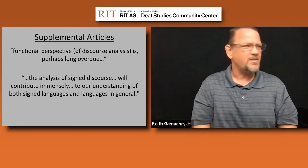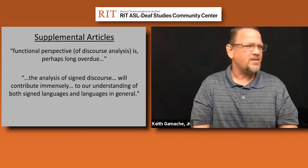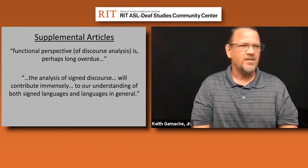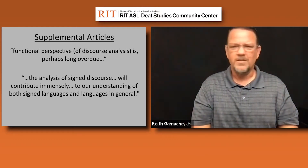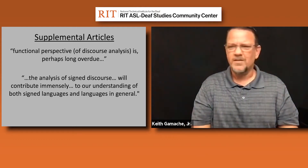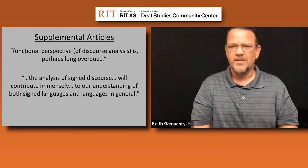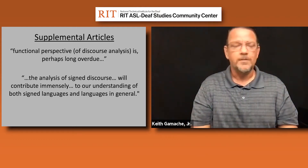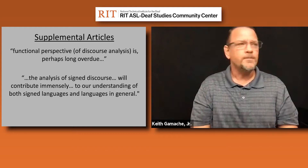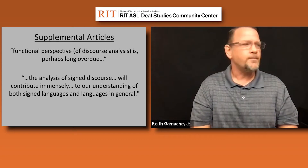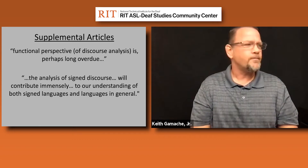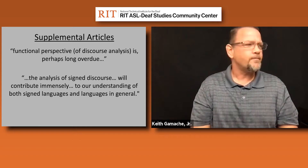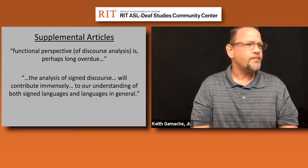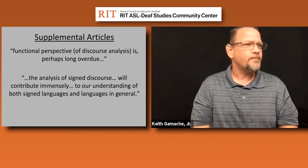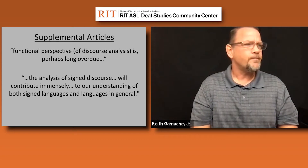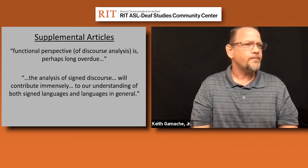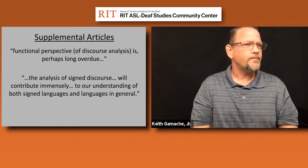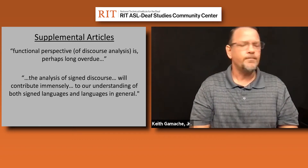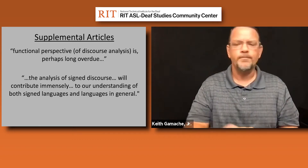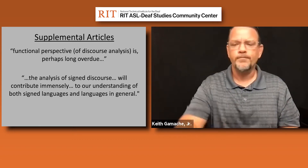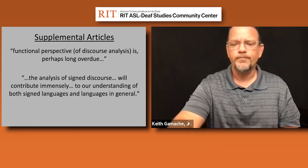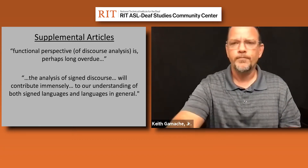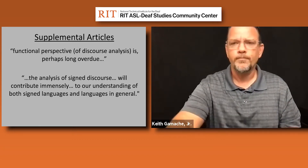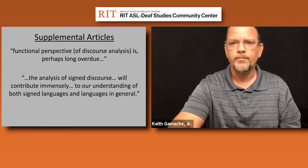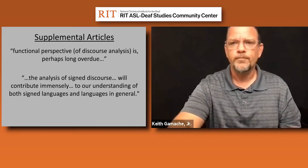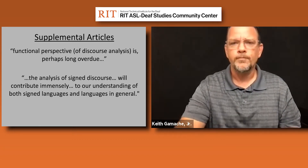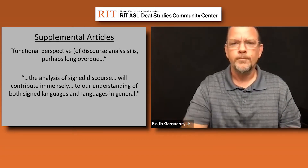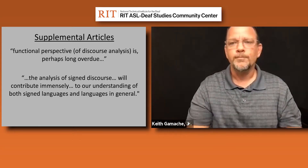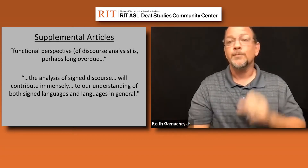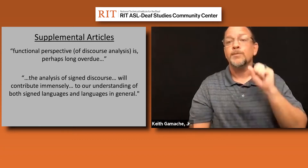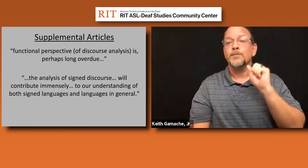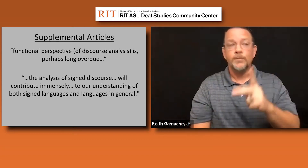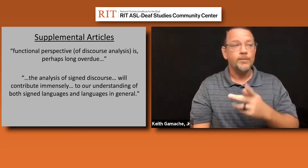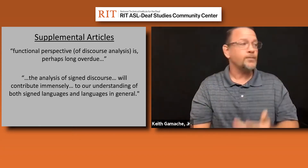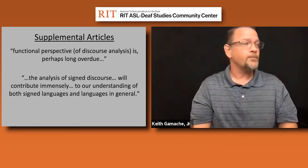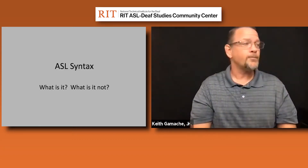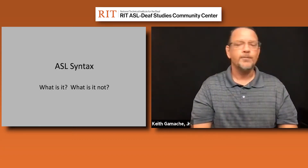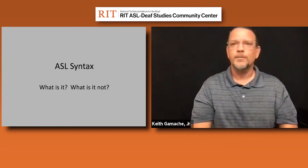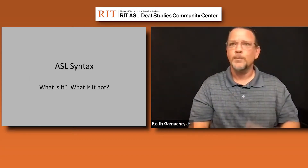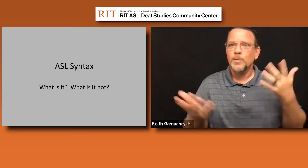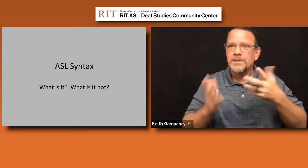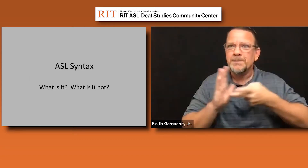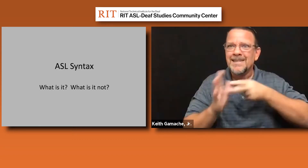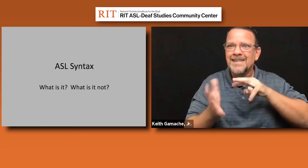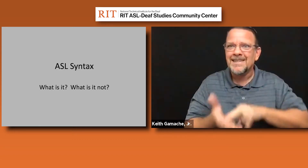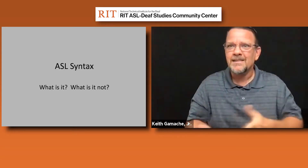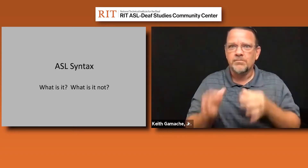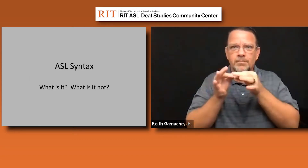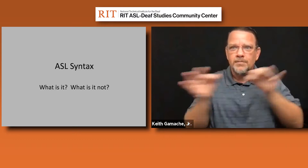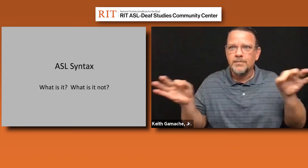or do it without the proper resources, so what does ASL syntax mean?